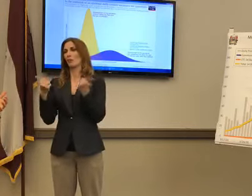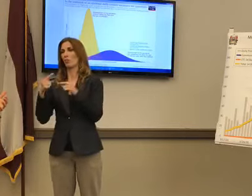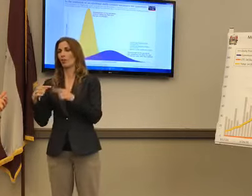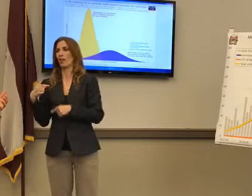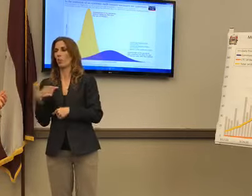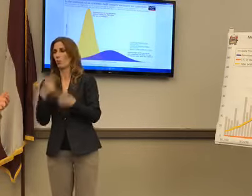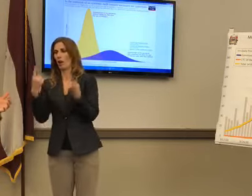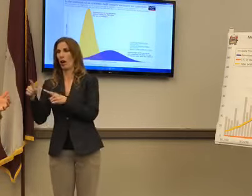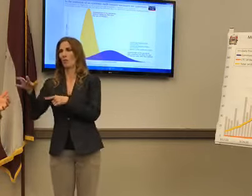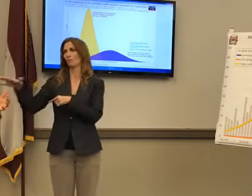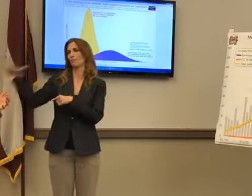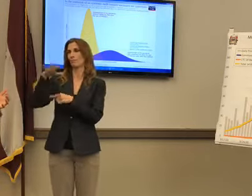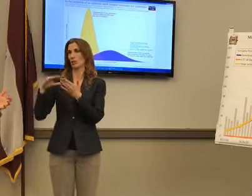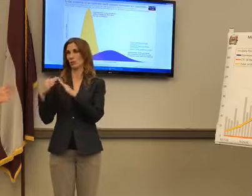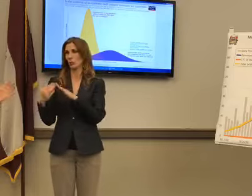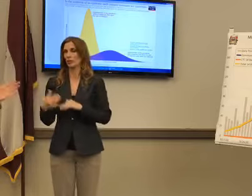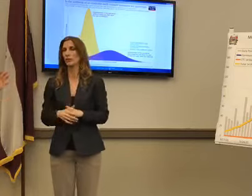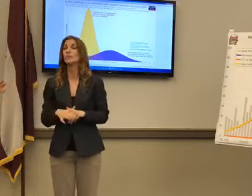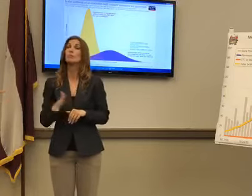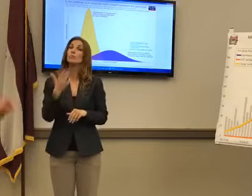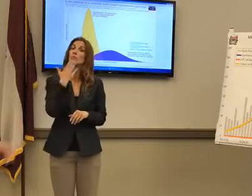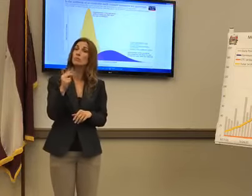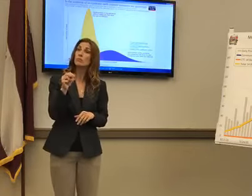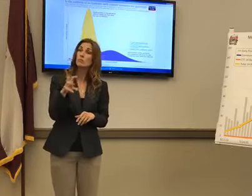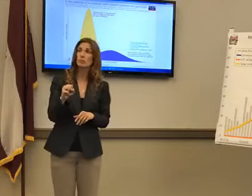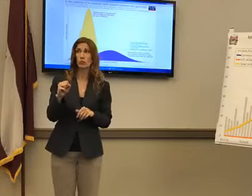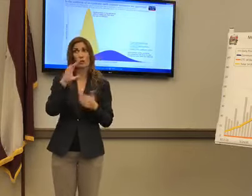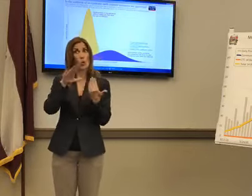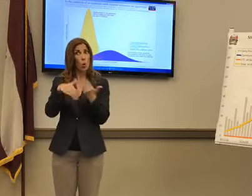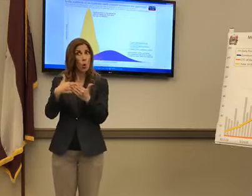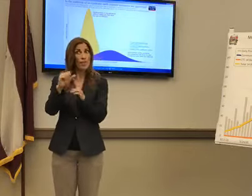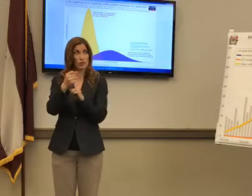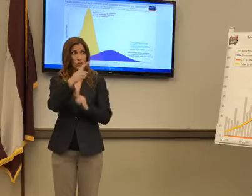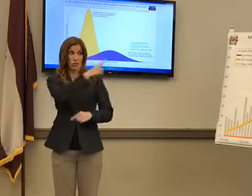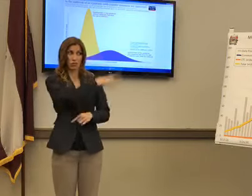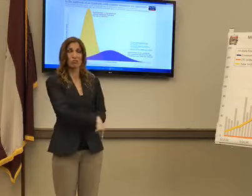community wide but the good news is in all cases we are moving in the right